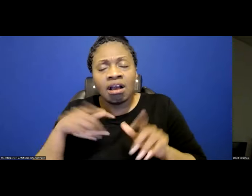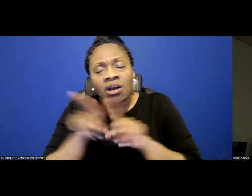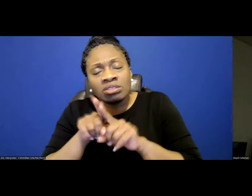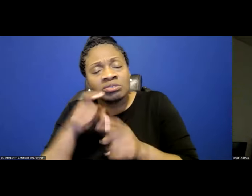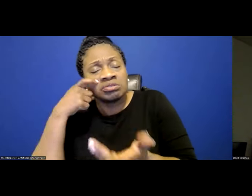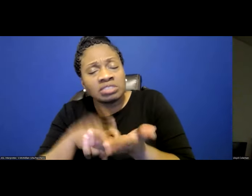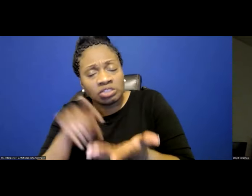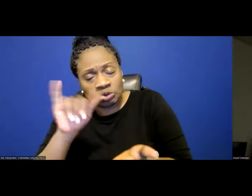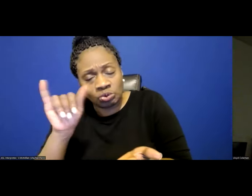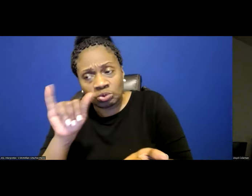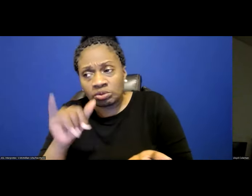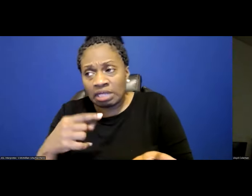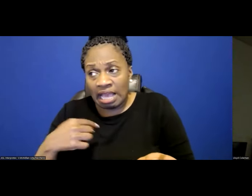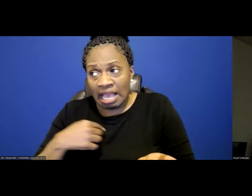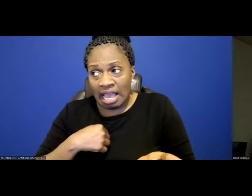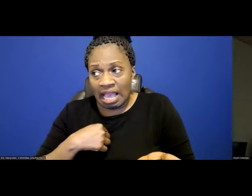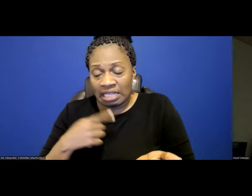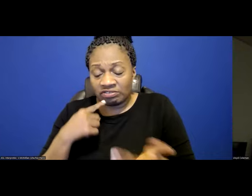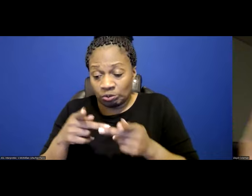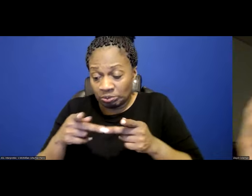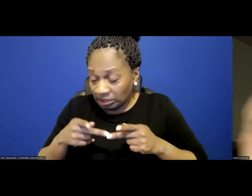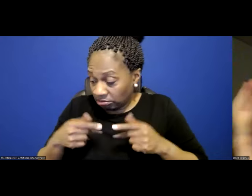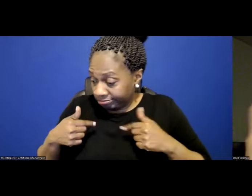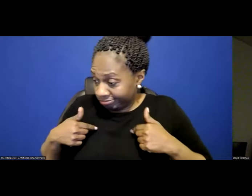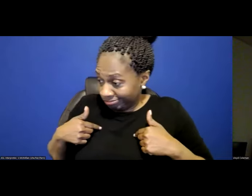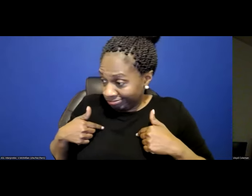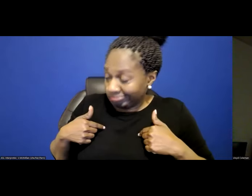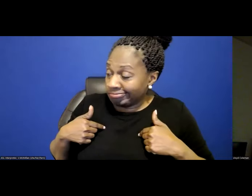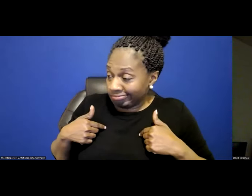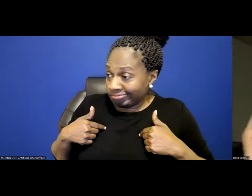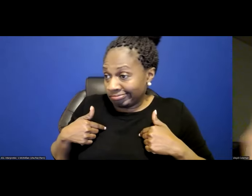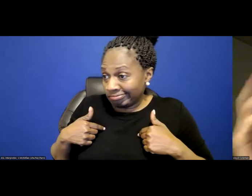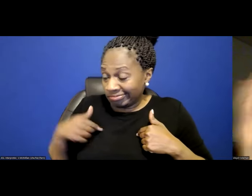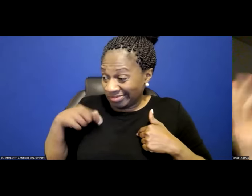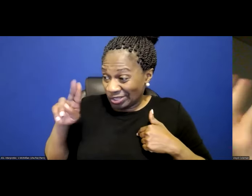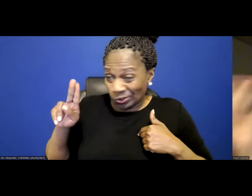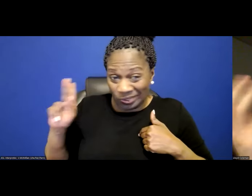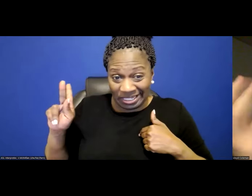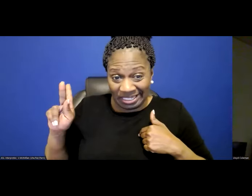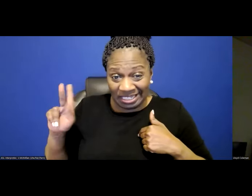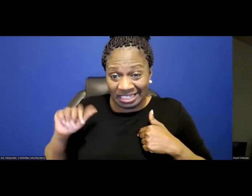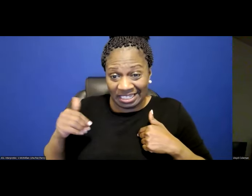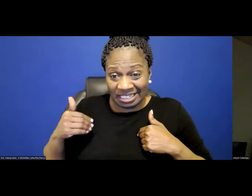I say that from a position of someone who is, in the UK, I'm a form of gatekeeper because of my role with Paraorchestra.